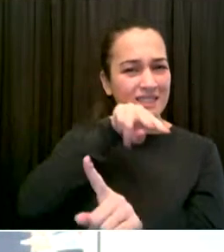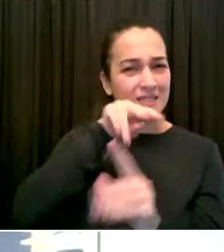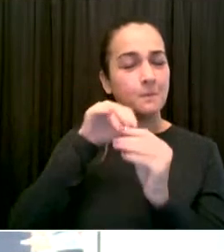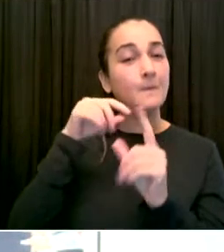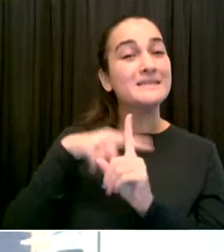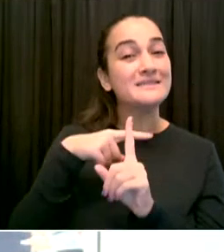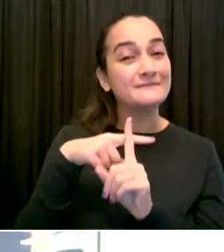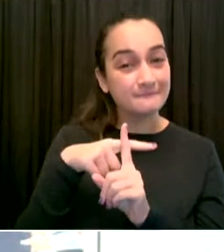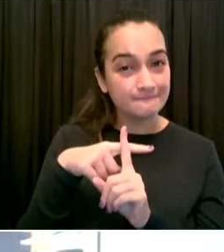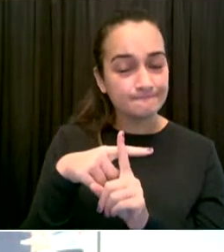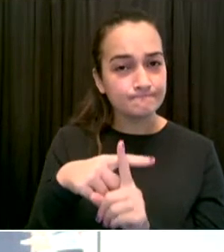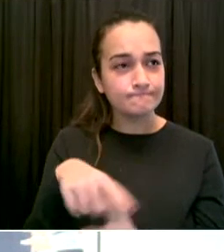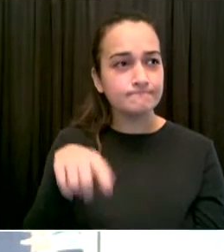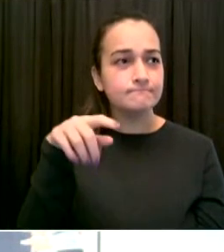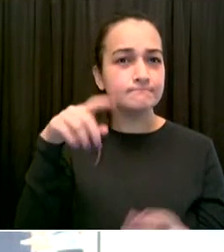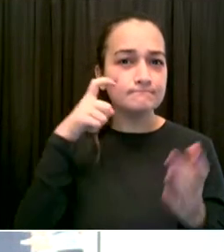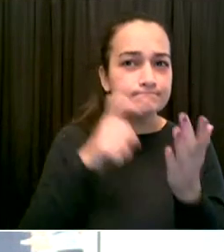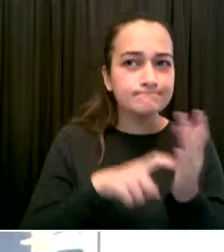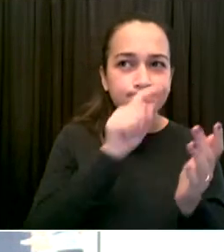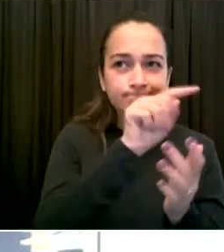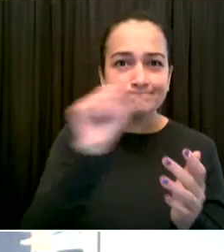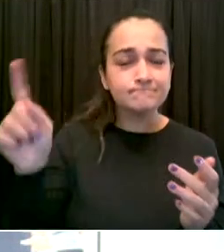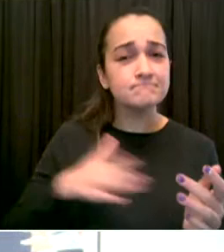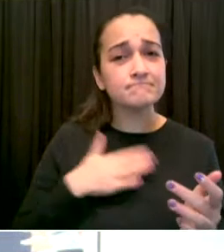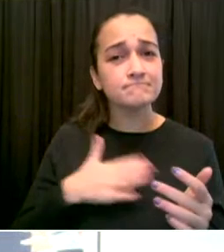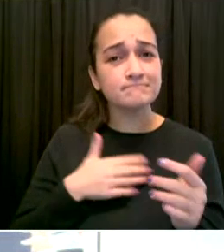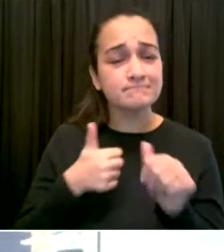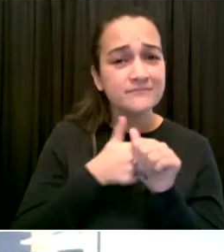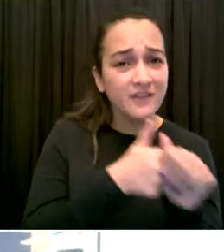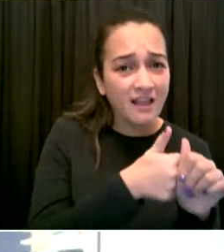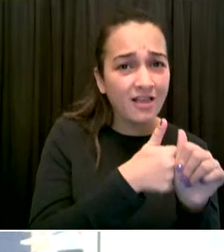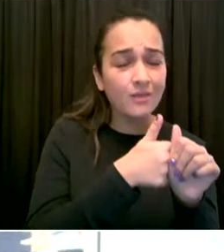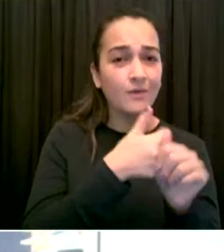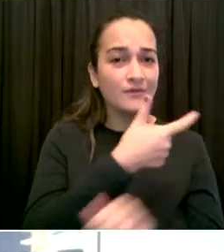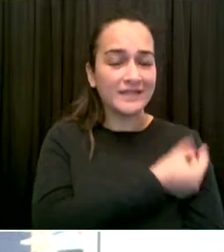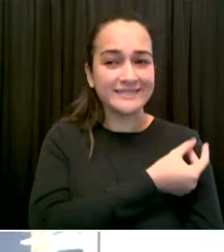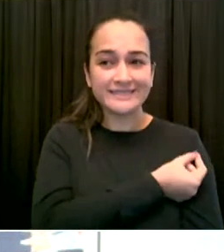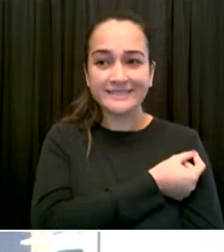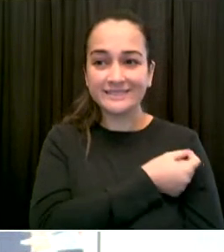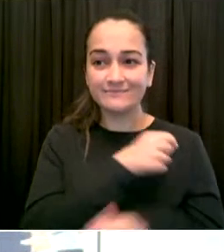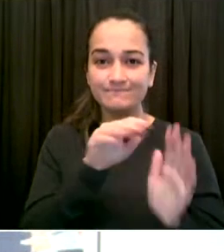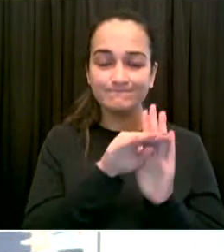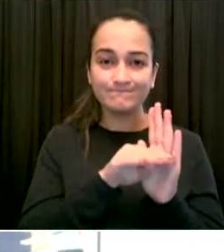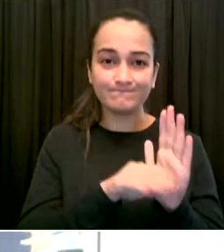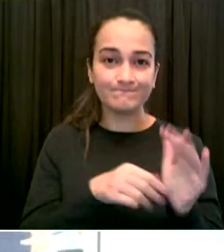SEEING, AND EVEN BEFORE YESTERDAY, WE HAVE SEEN GREAT